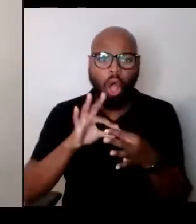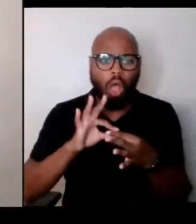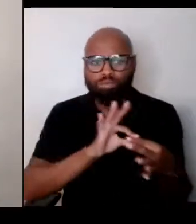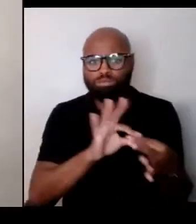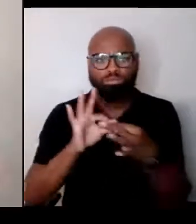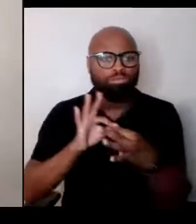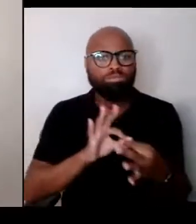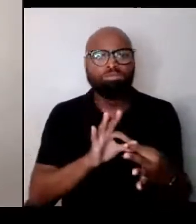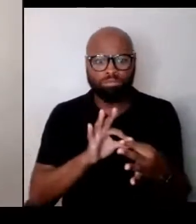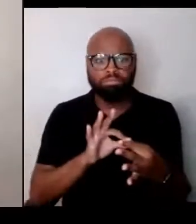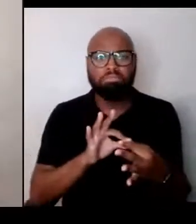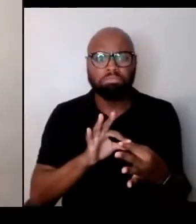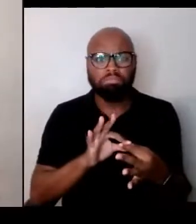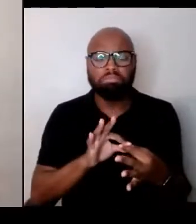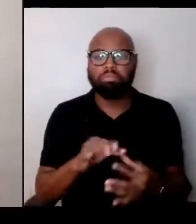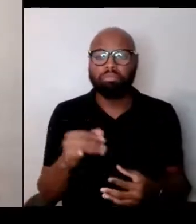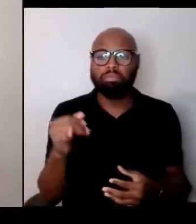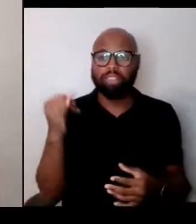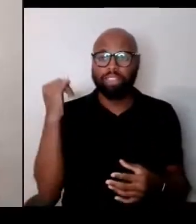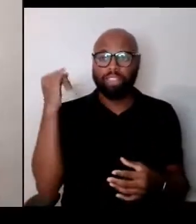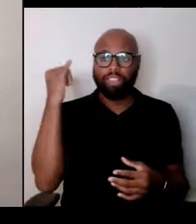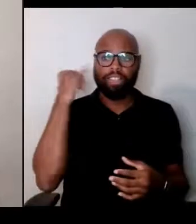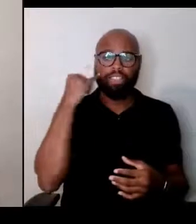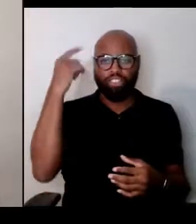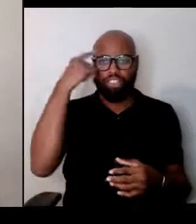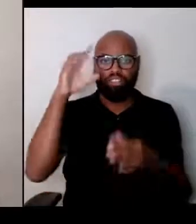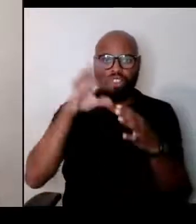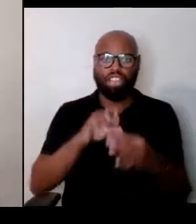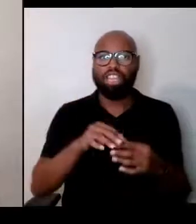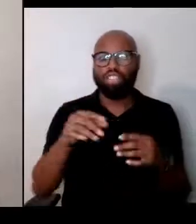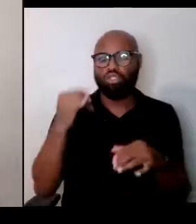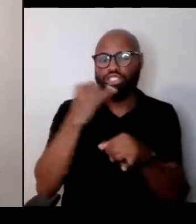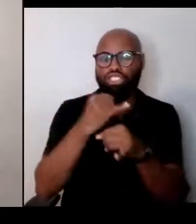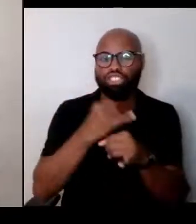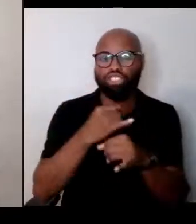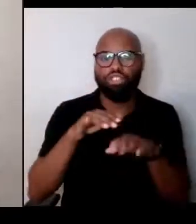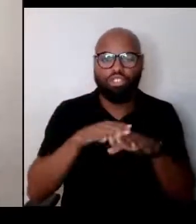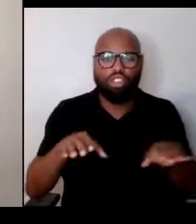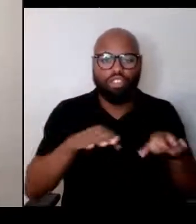on an institutional level, like the laws and regulations we have, like for example, the Visa Waiver Program,